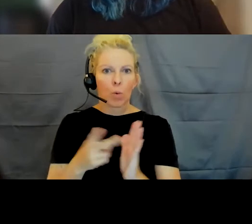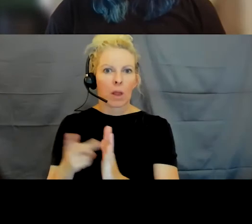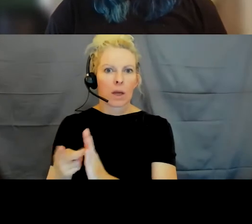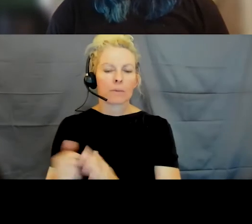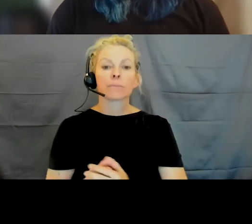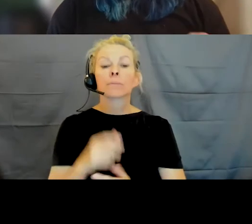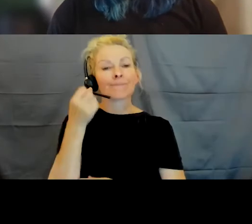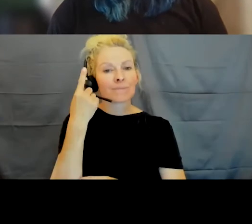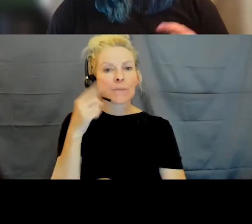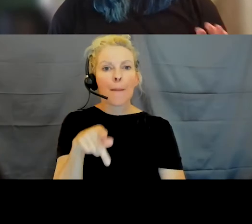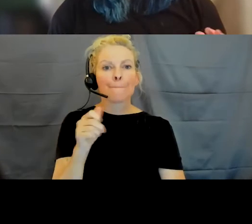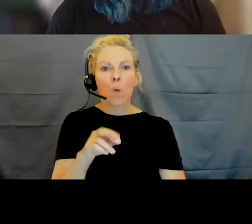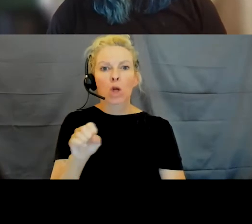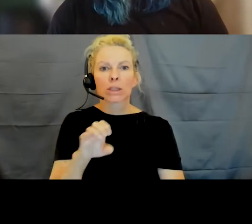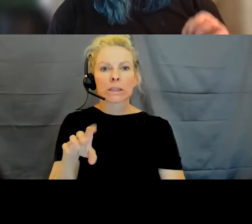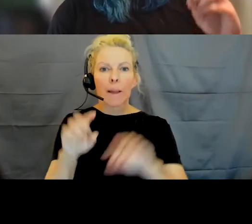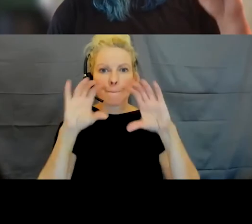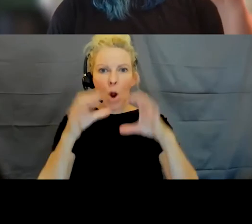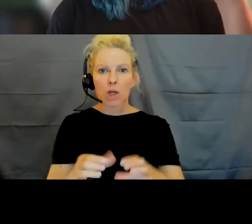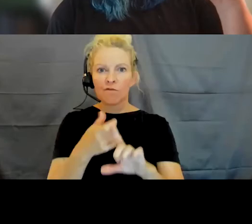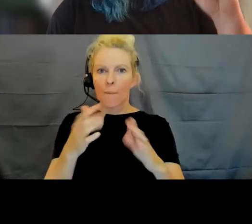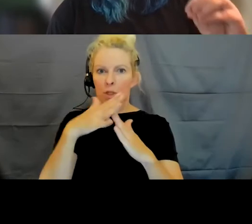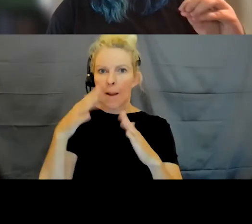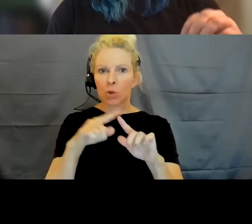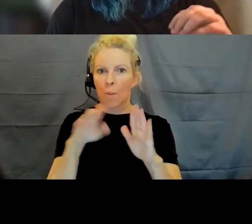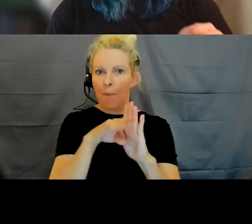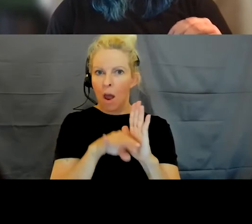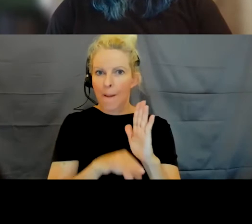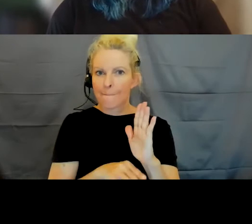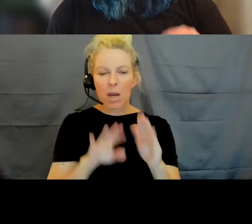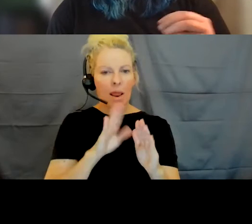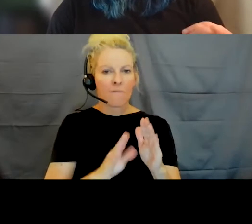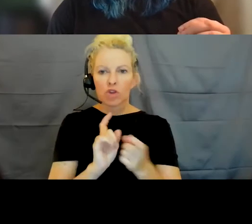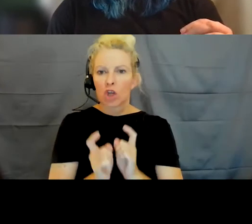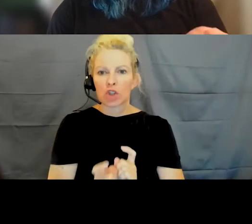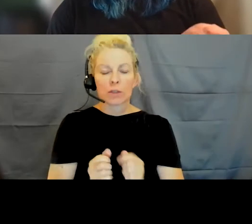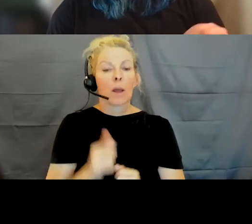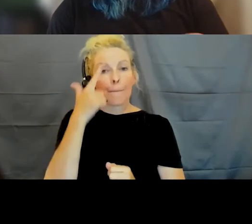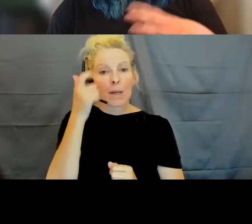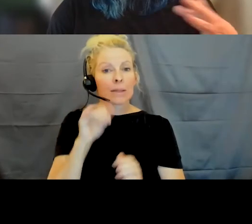bottom, always, never changes. Because IDs have to be unique within the HTML spec, all of the other